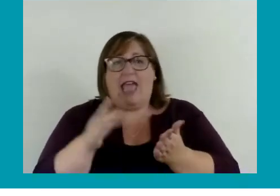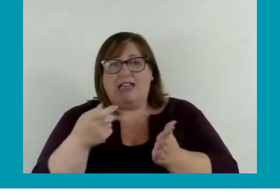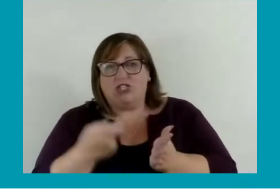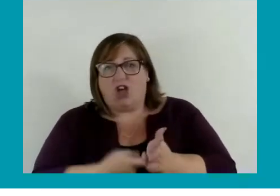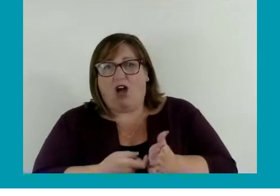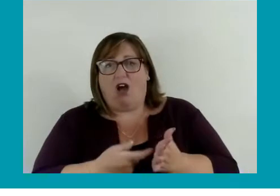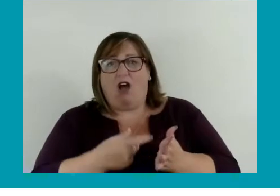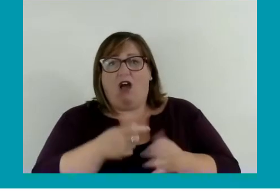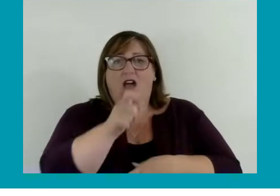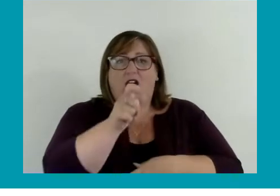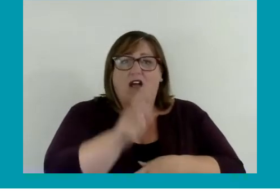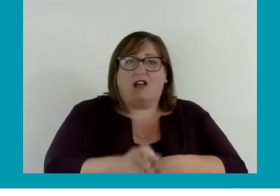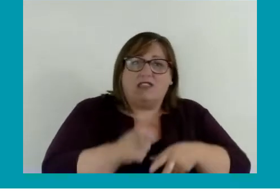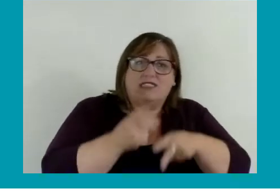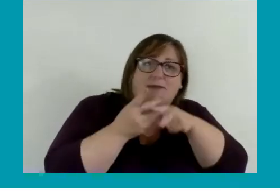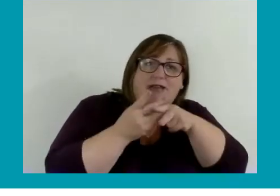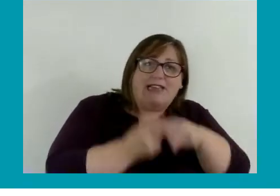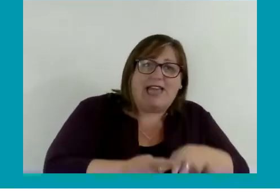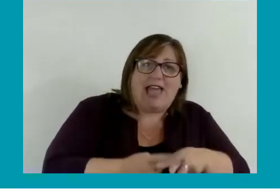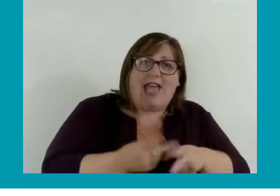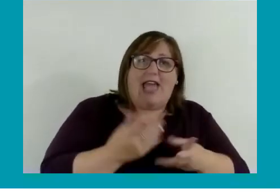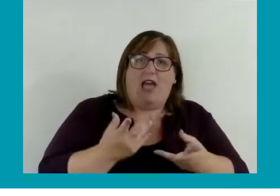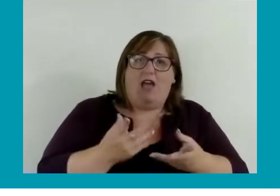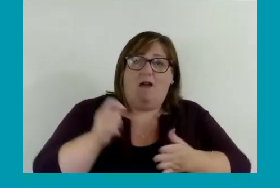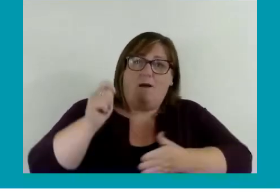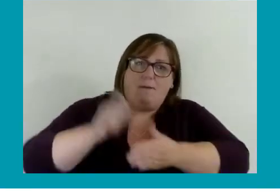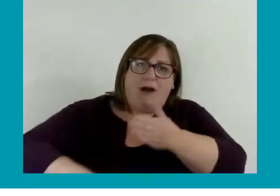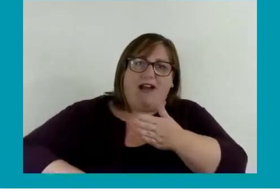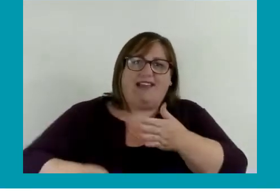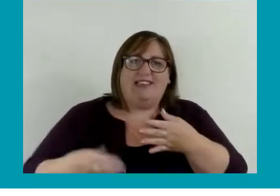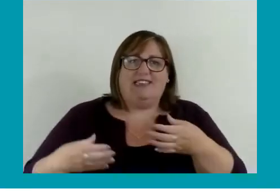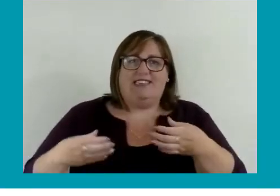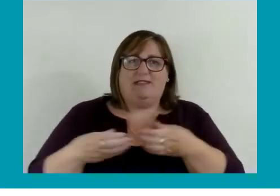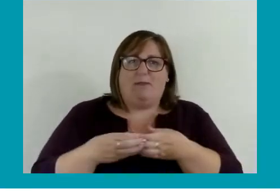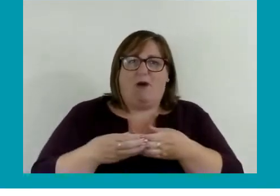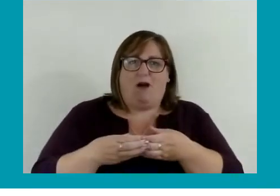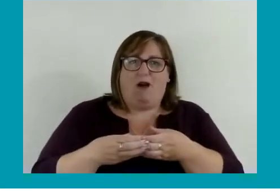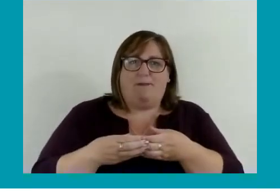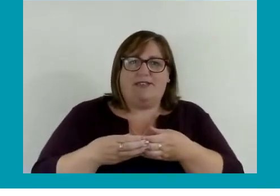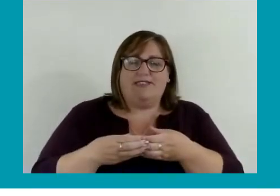buying departments and even our own occupational health team but you might not know some of the